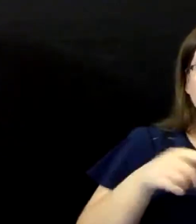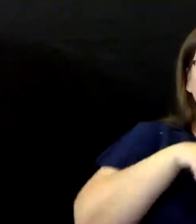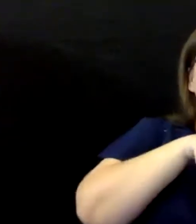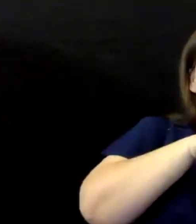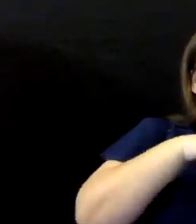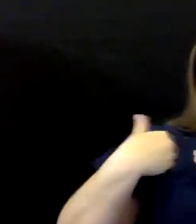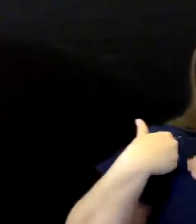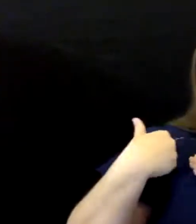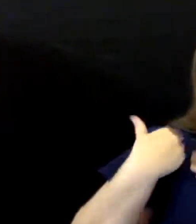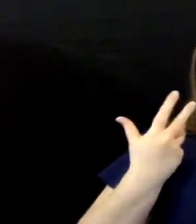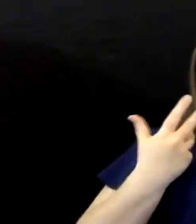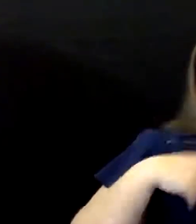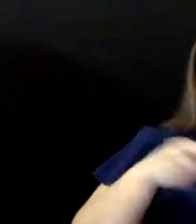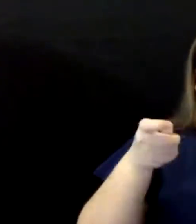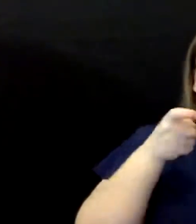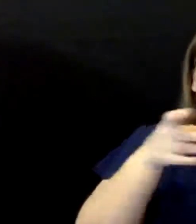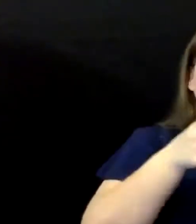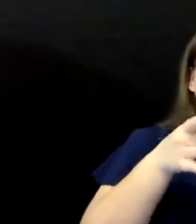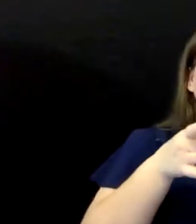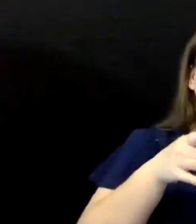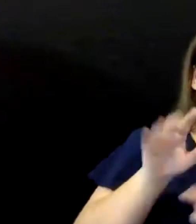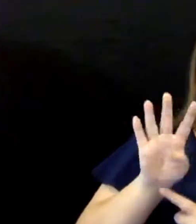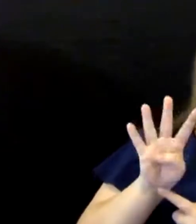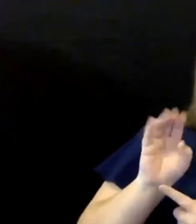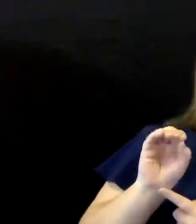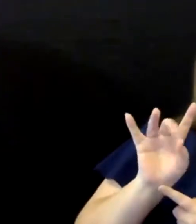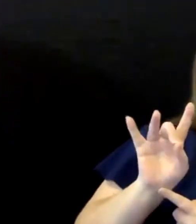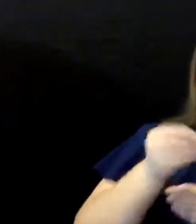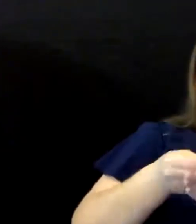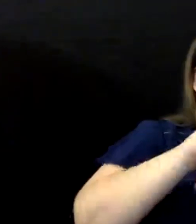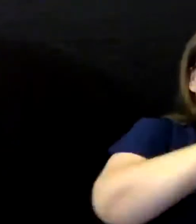coordinates management of 408 federal grants to community-based